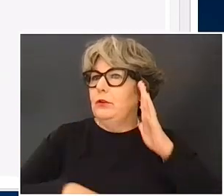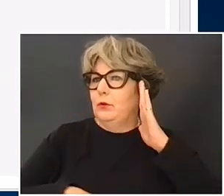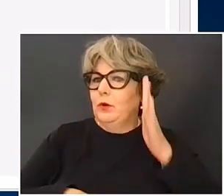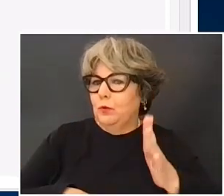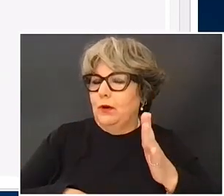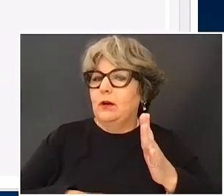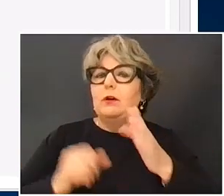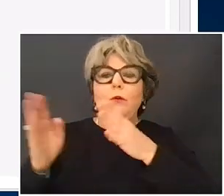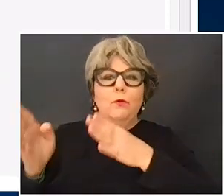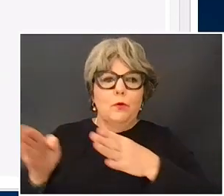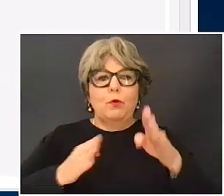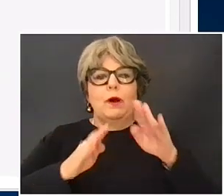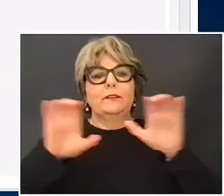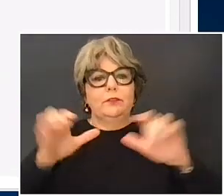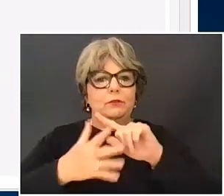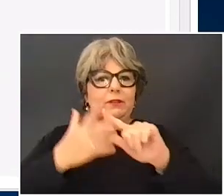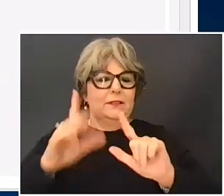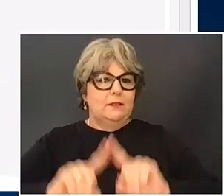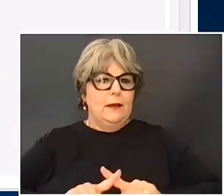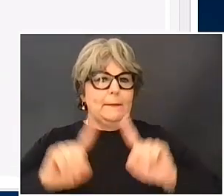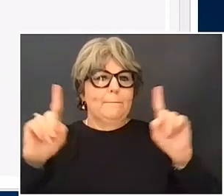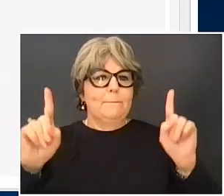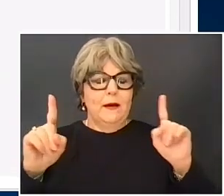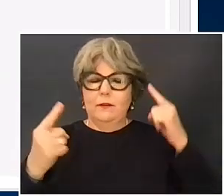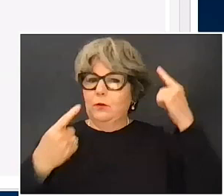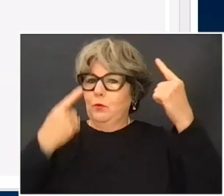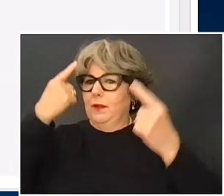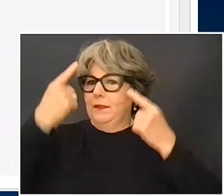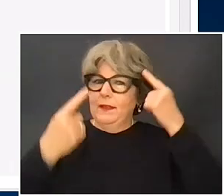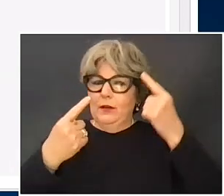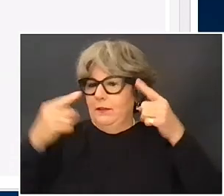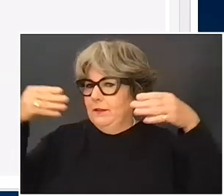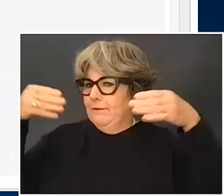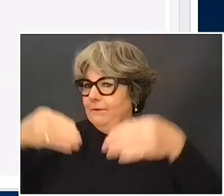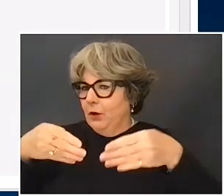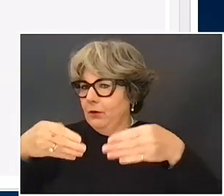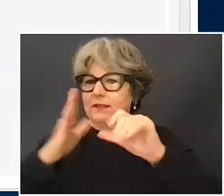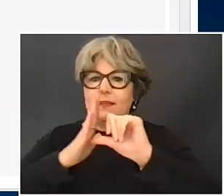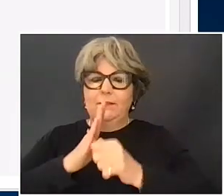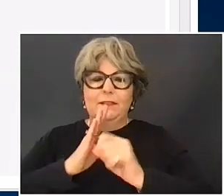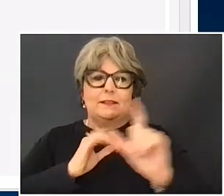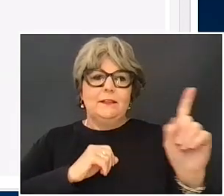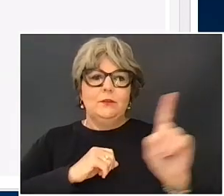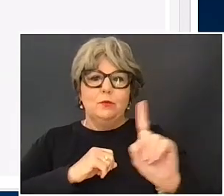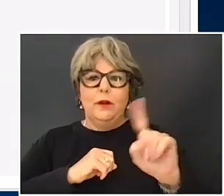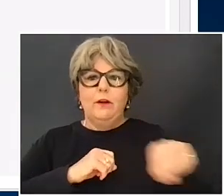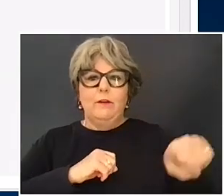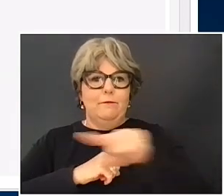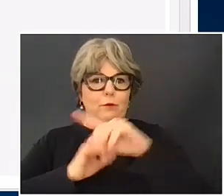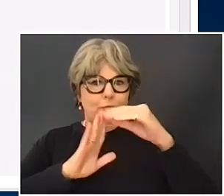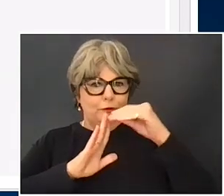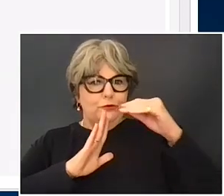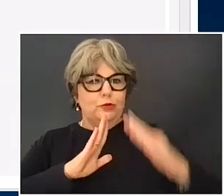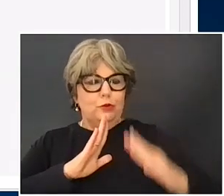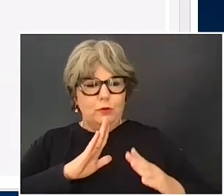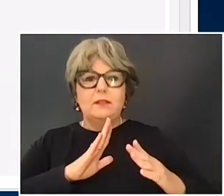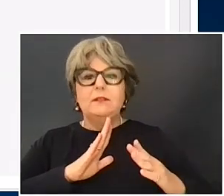conduct these. But as we think about where our focus and emphasis should be to protect students, it's a real question